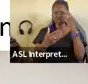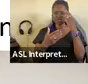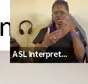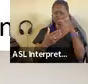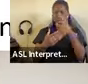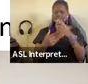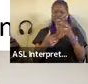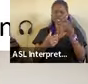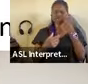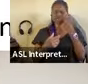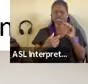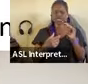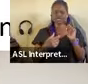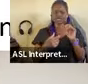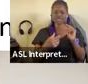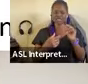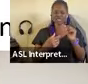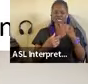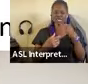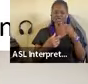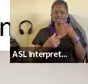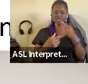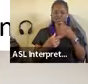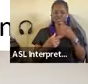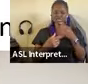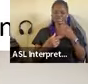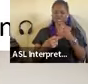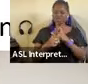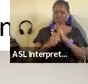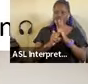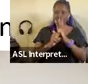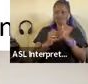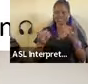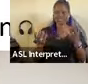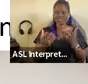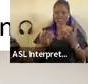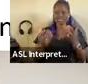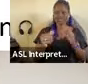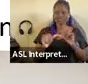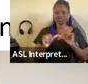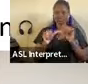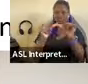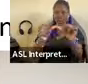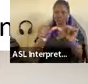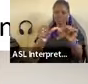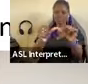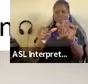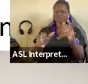kobi appears to be here to stay and it appears to be an ongoing public health problem that we're going to need to adapt to.